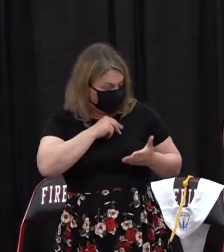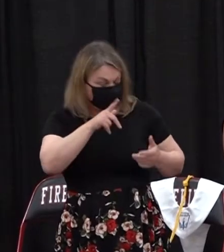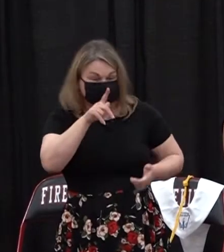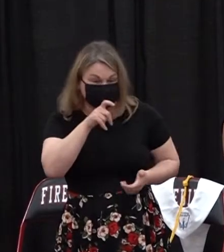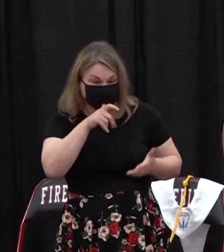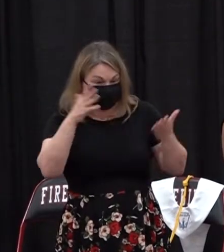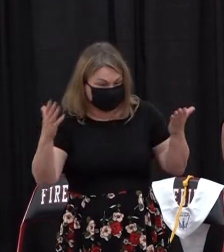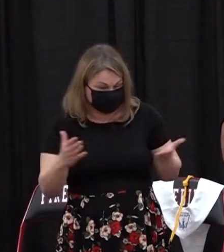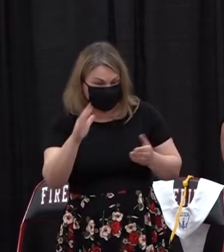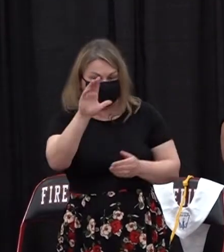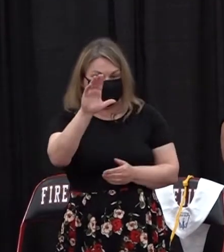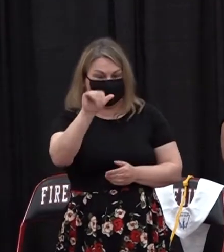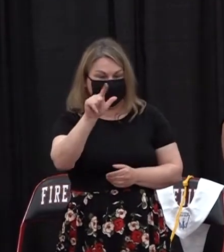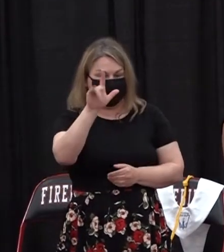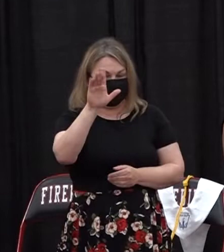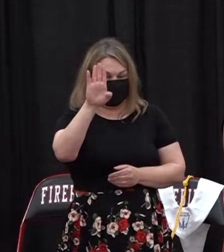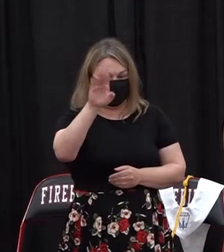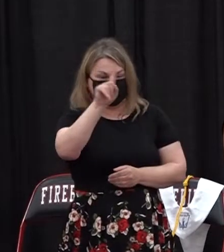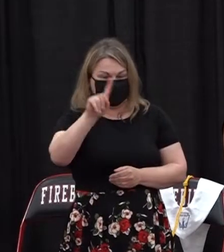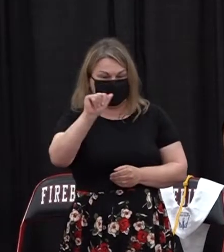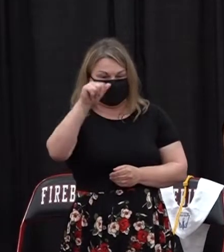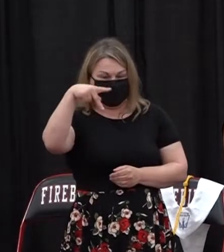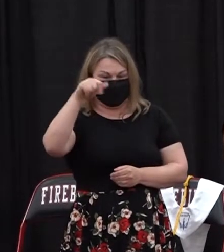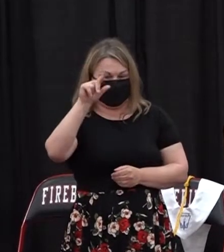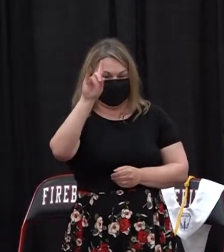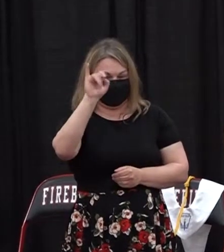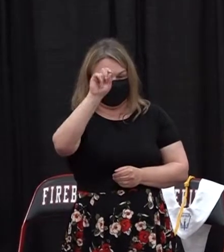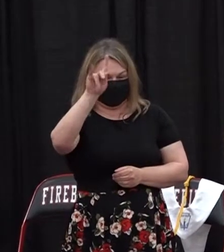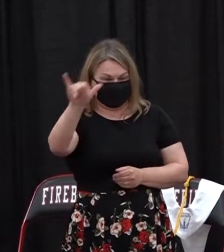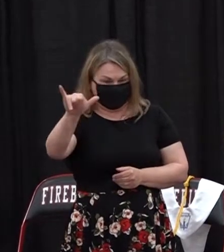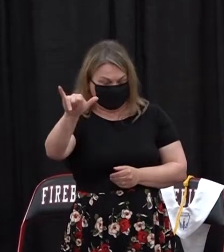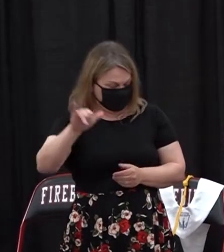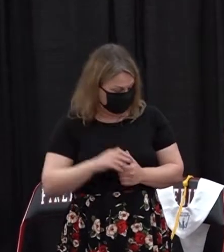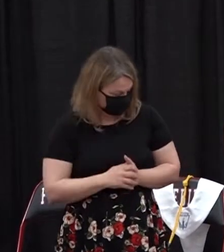The first senior to receive this is Caleb Zapadinsky.